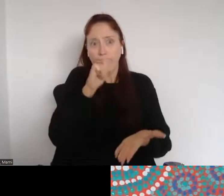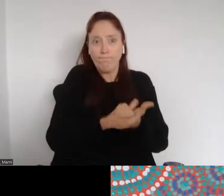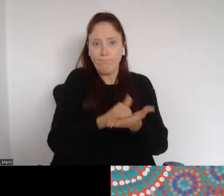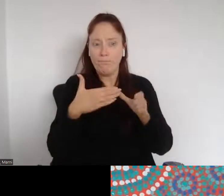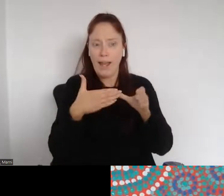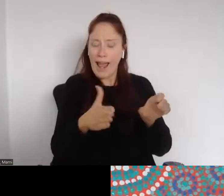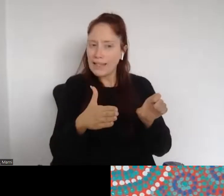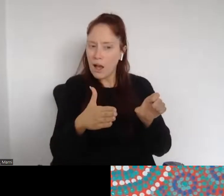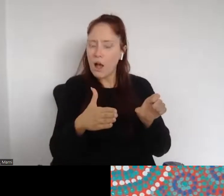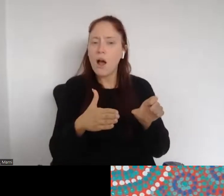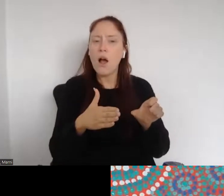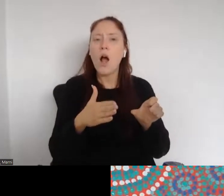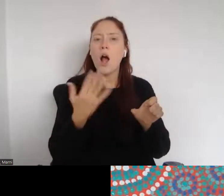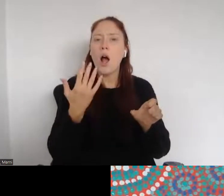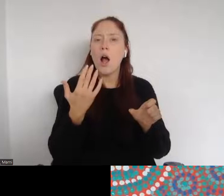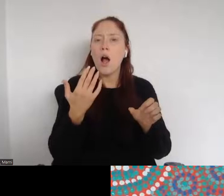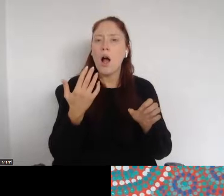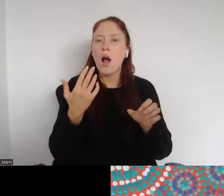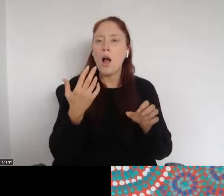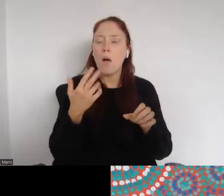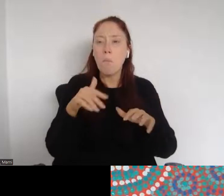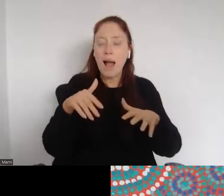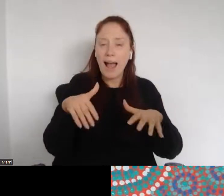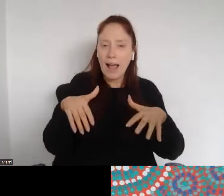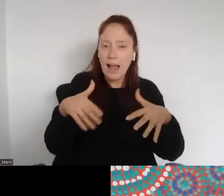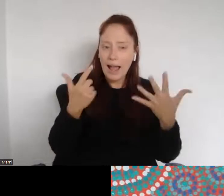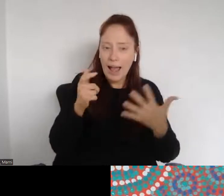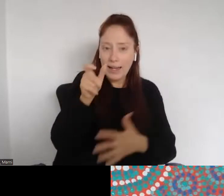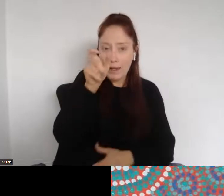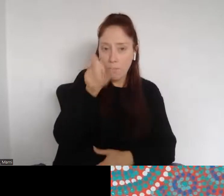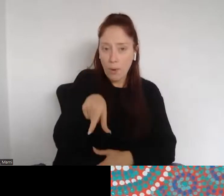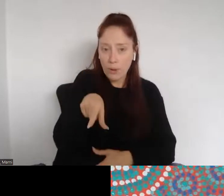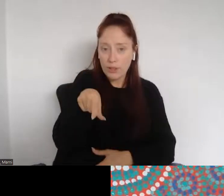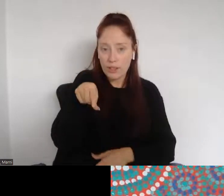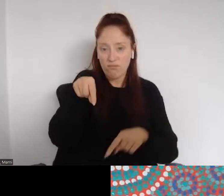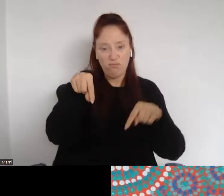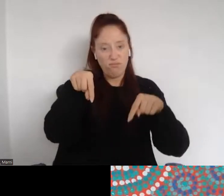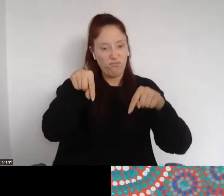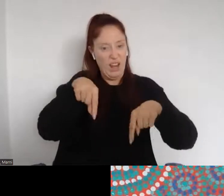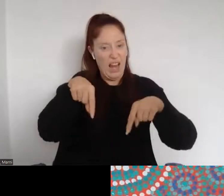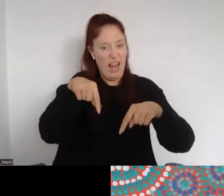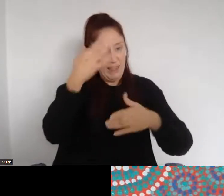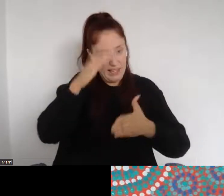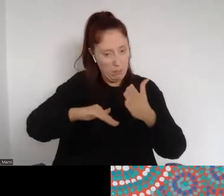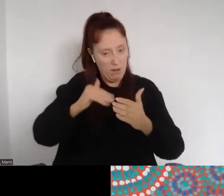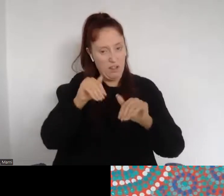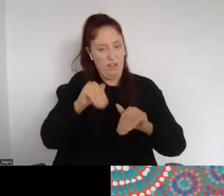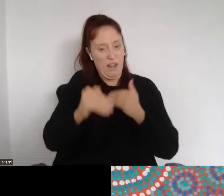but I would hope that anyone who is engaging in these proceedings can contact